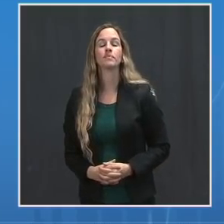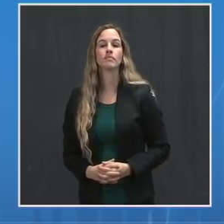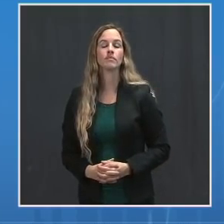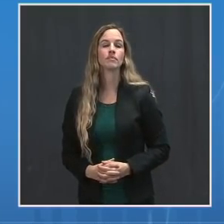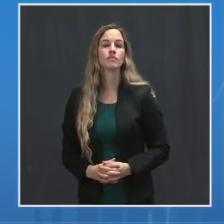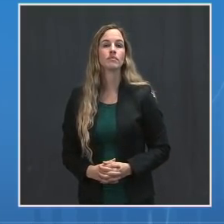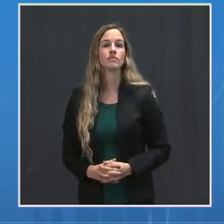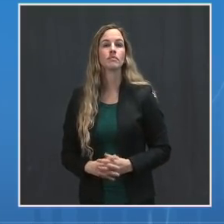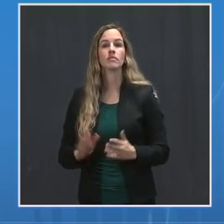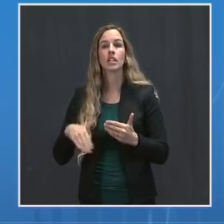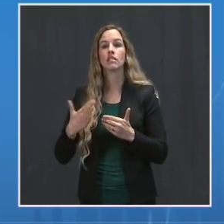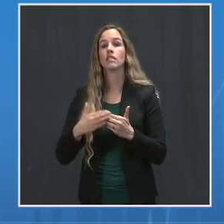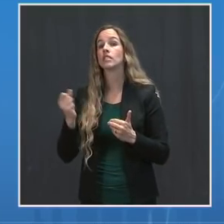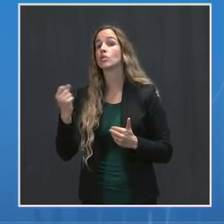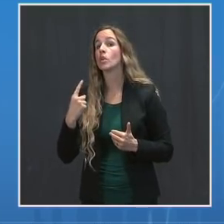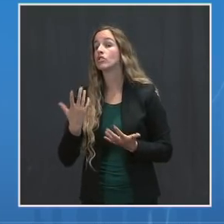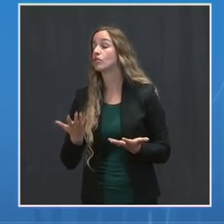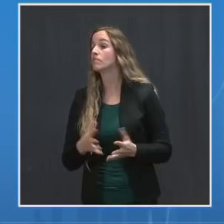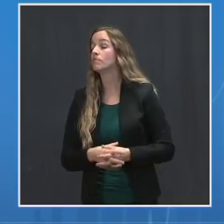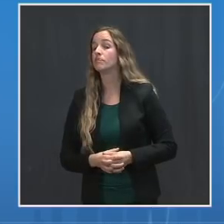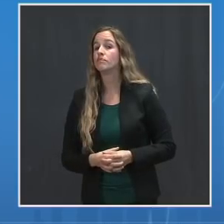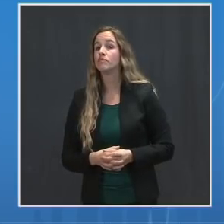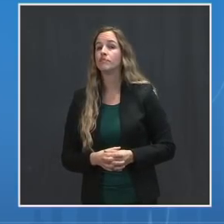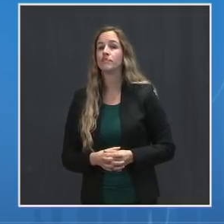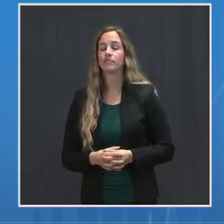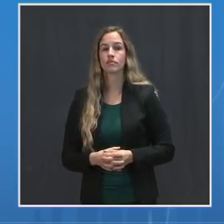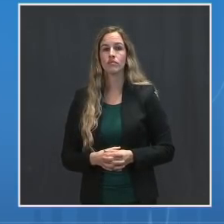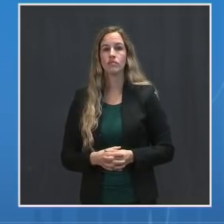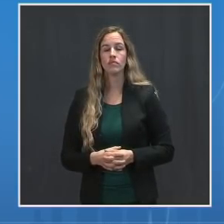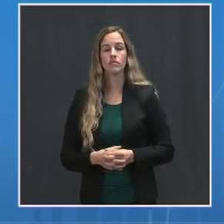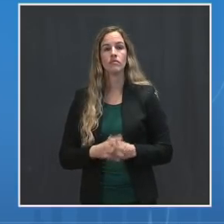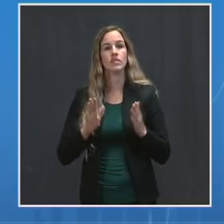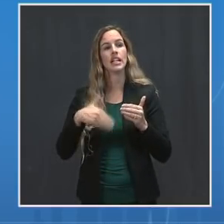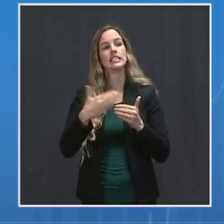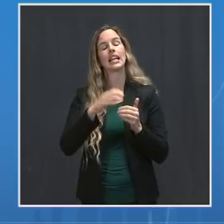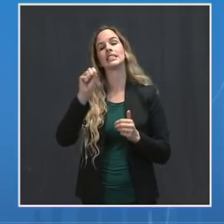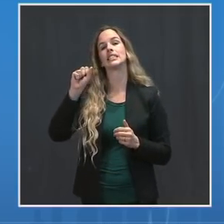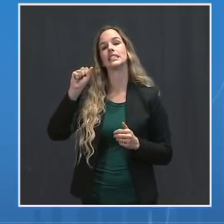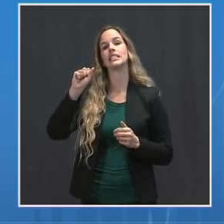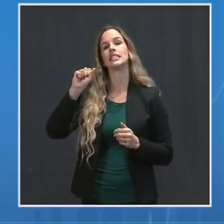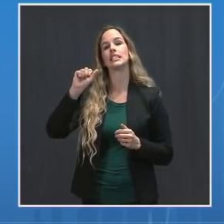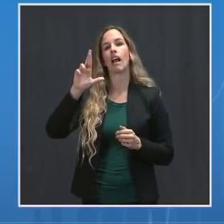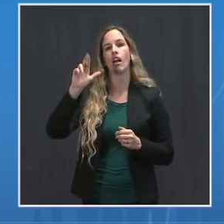Next question. Male Speaker: Great, thanks. Next, we will go to Sara Murray at CNN.